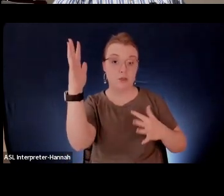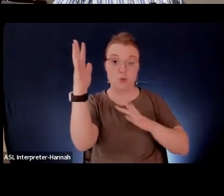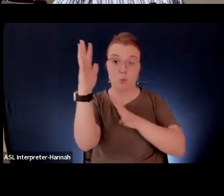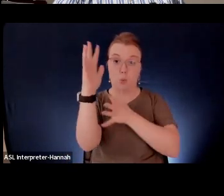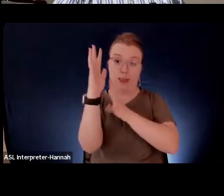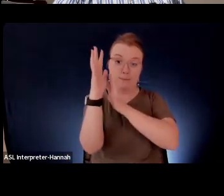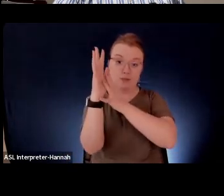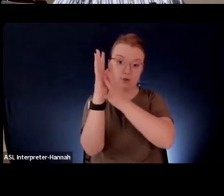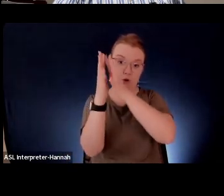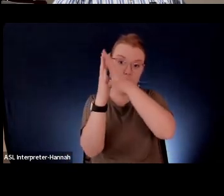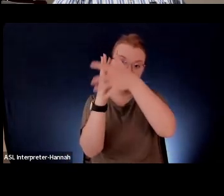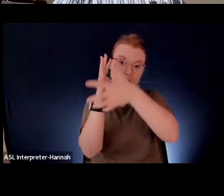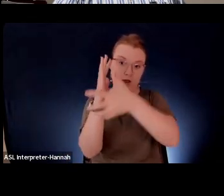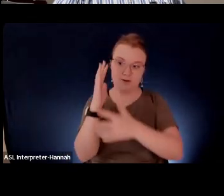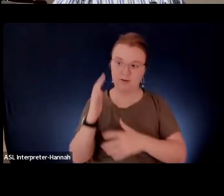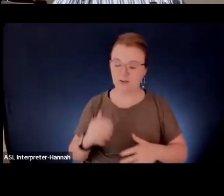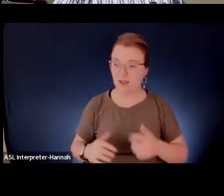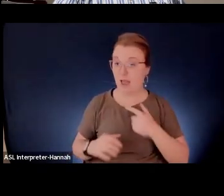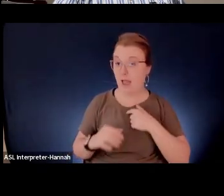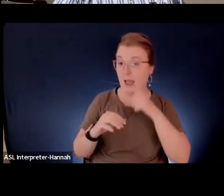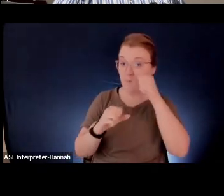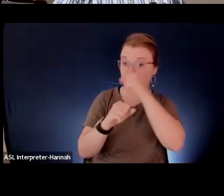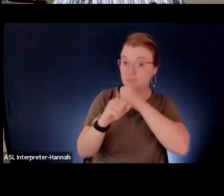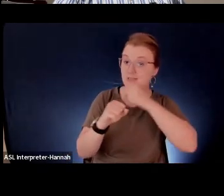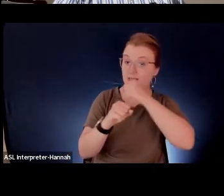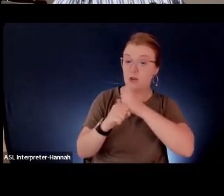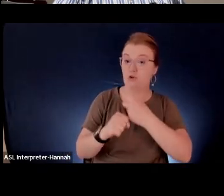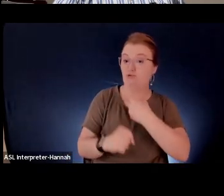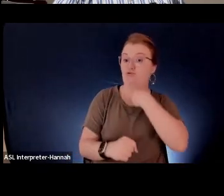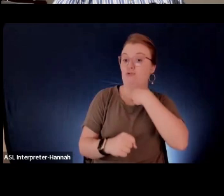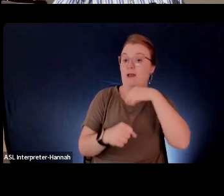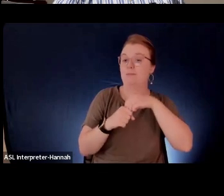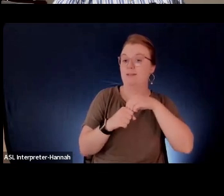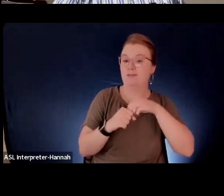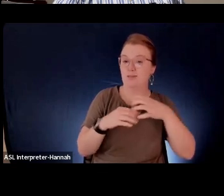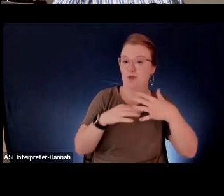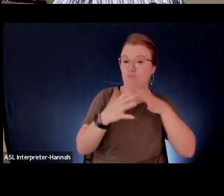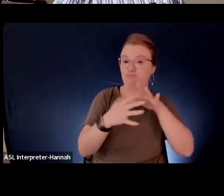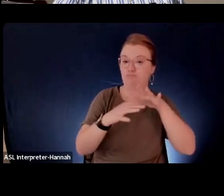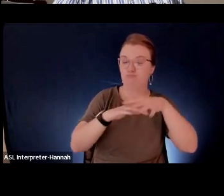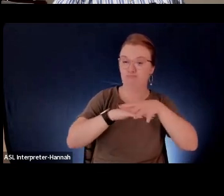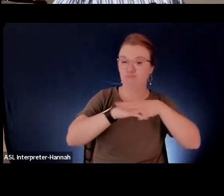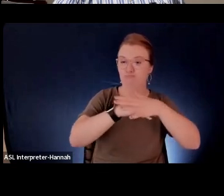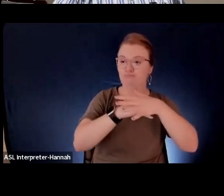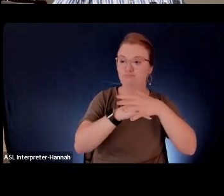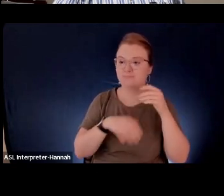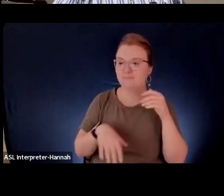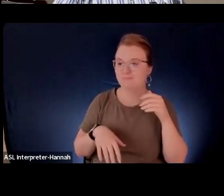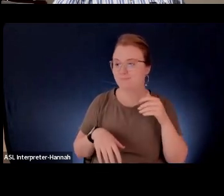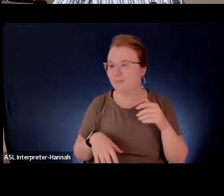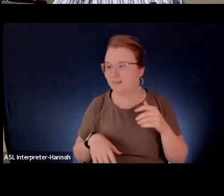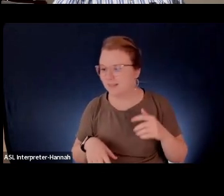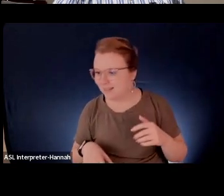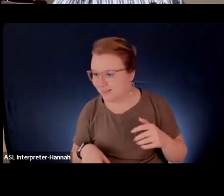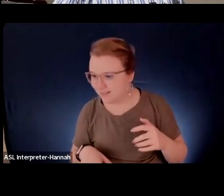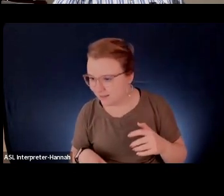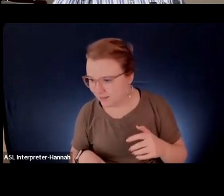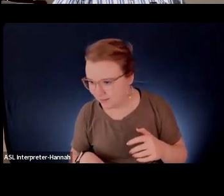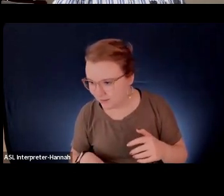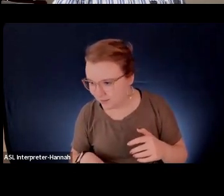I'm the mosquito trapped in the web. [participant chuckles] I'm gonna get something.